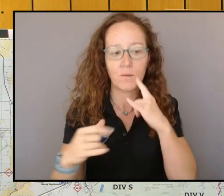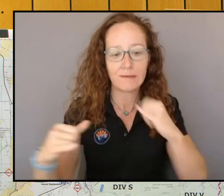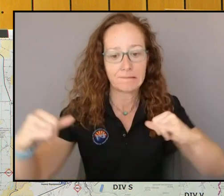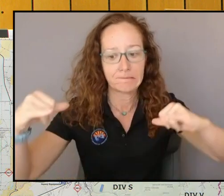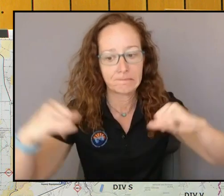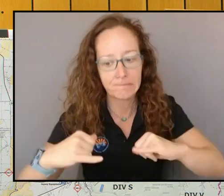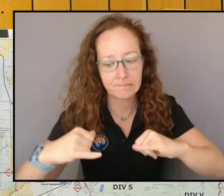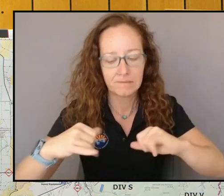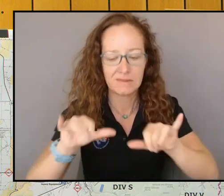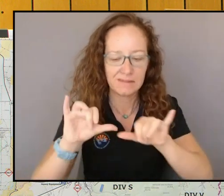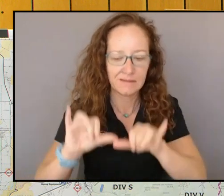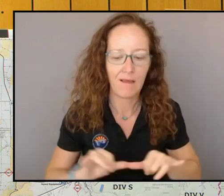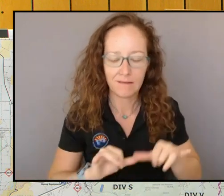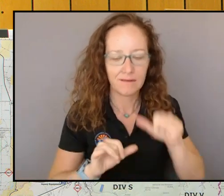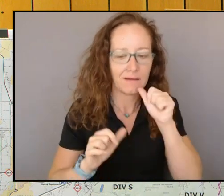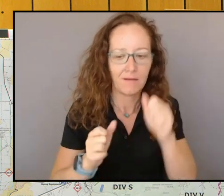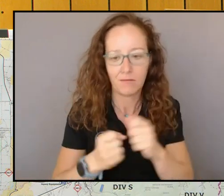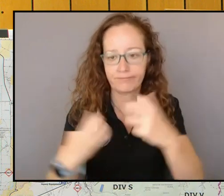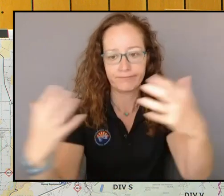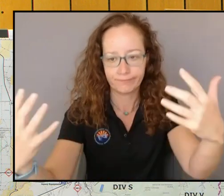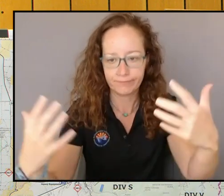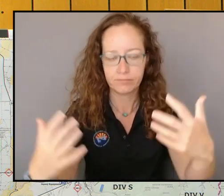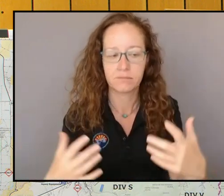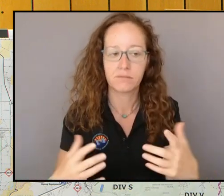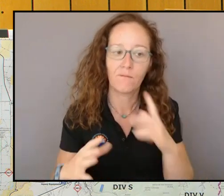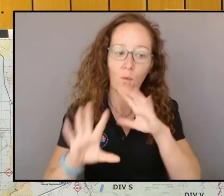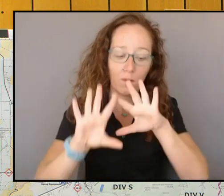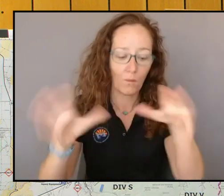incident frankly. There's 24 square miles of area that we